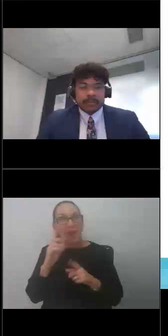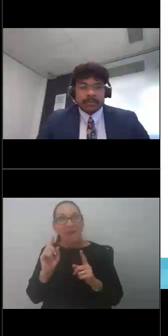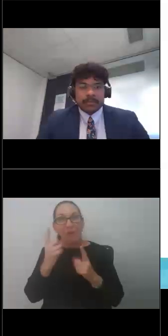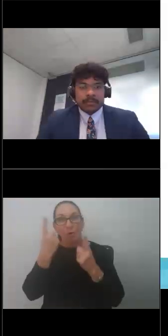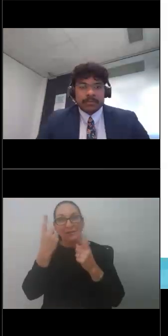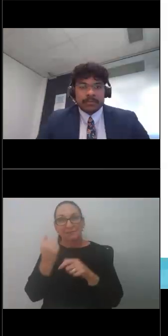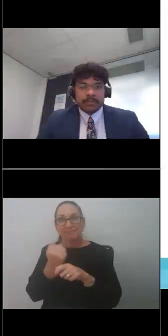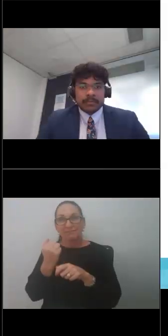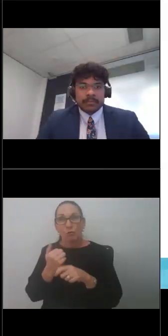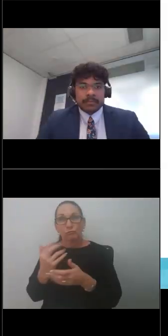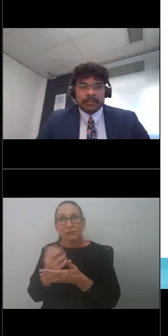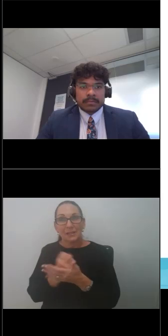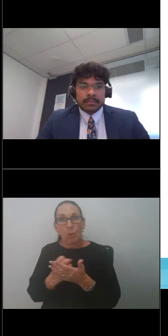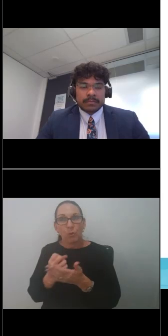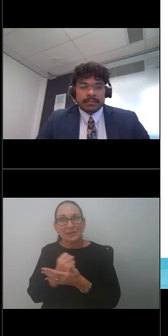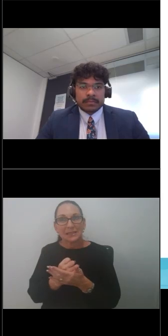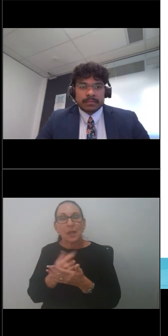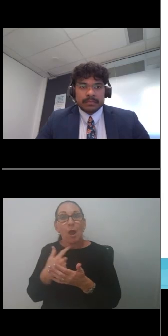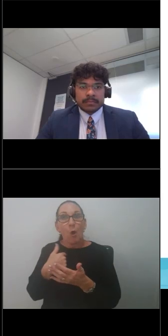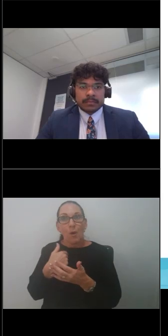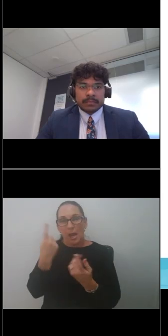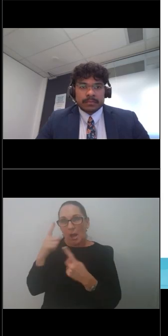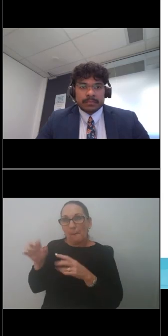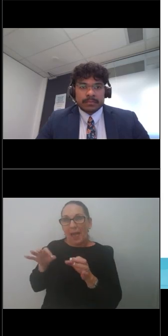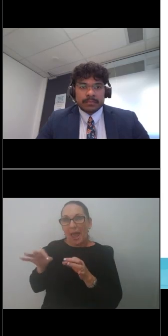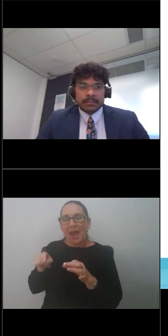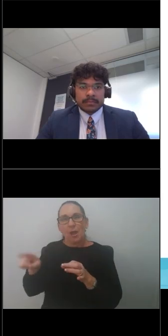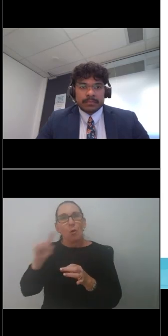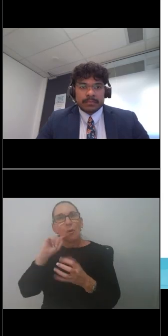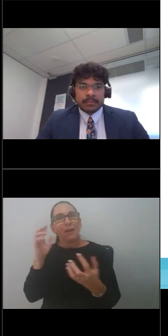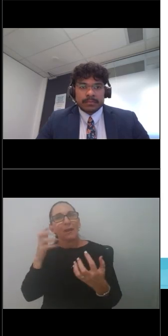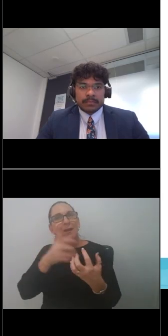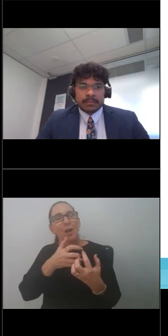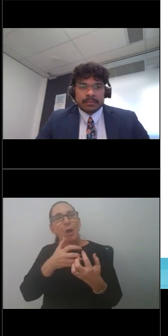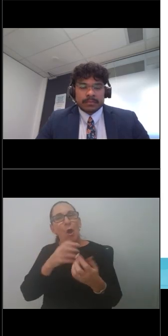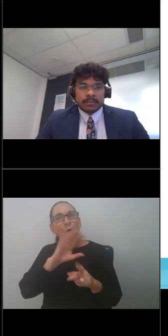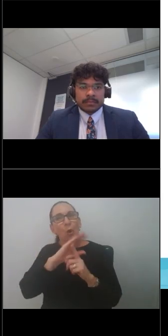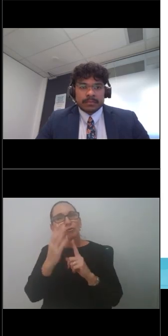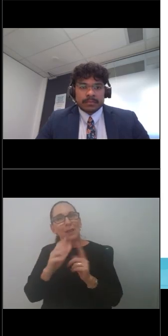was that they would culturally appropriate for first nation's people but there you can use them